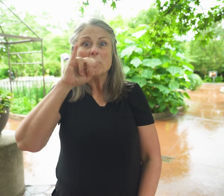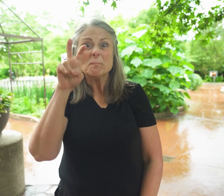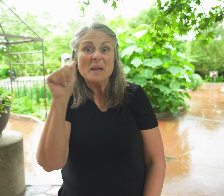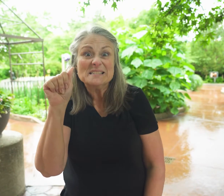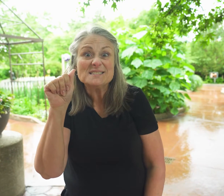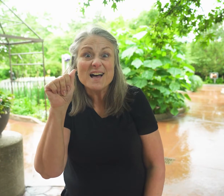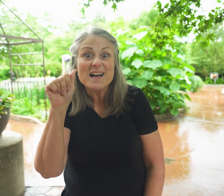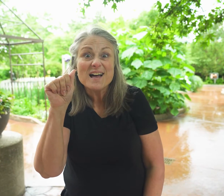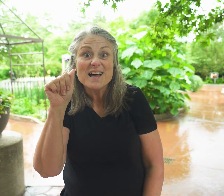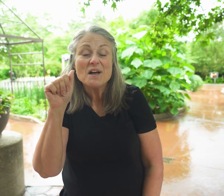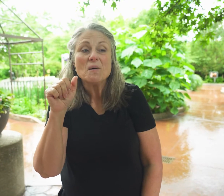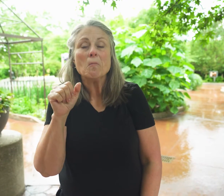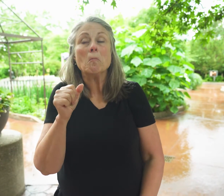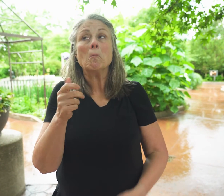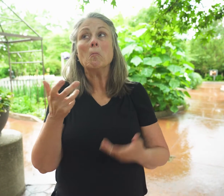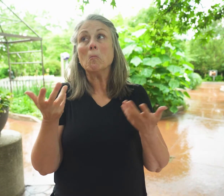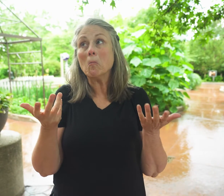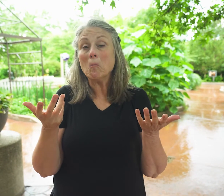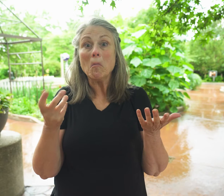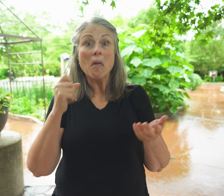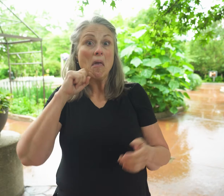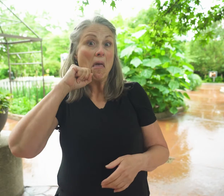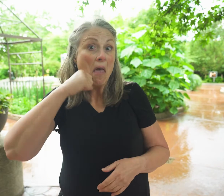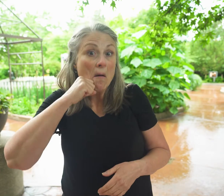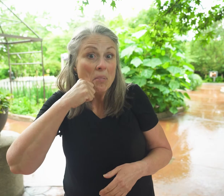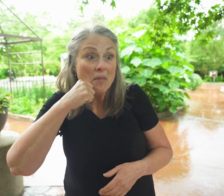You might taste pizza, hmm,